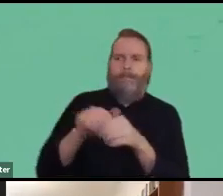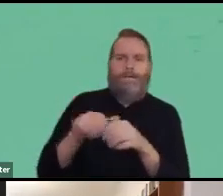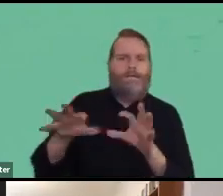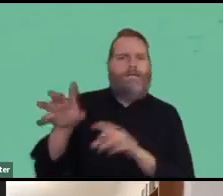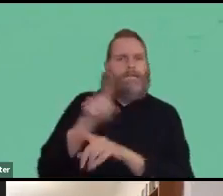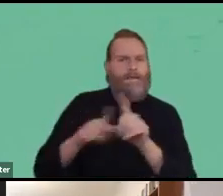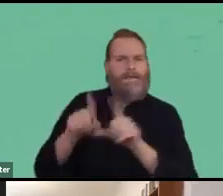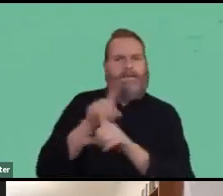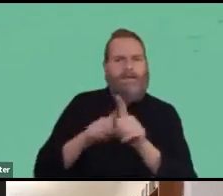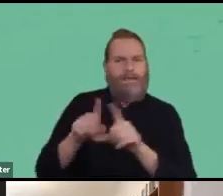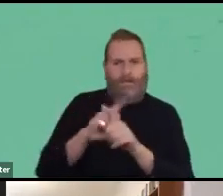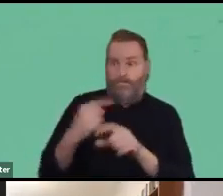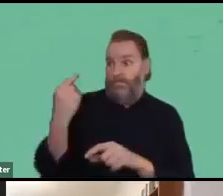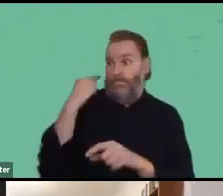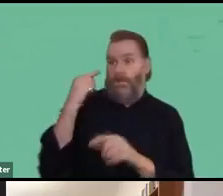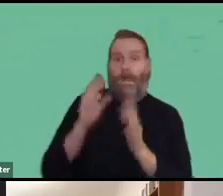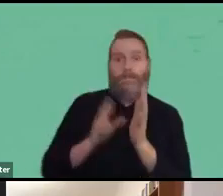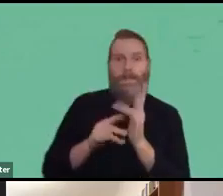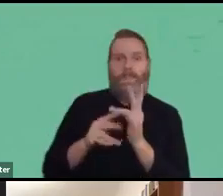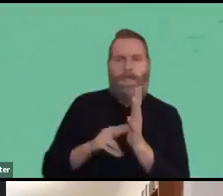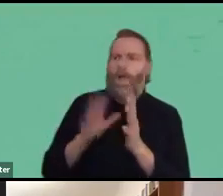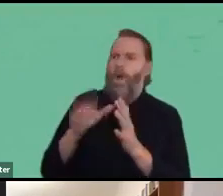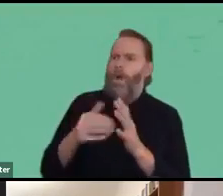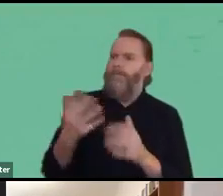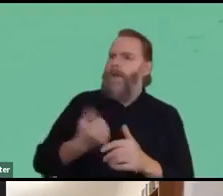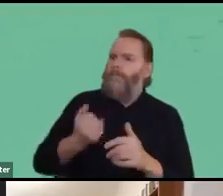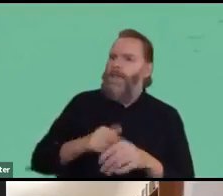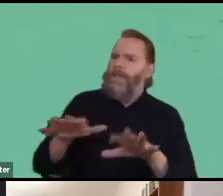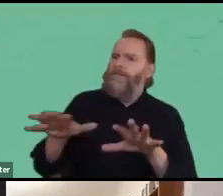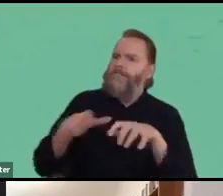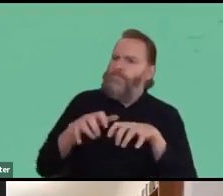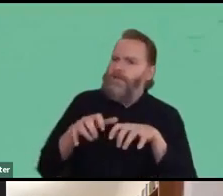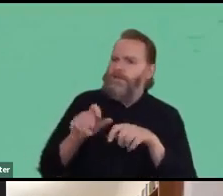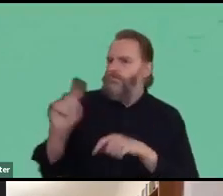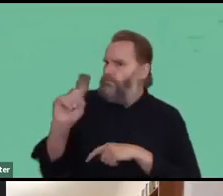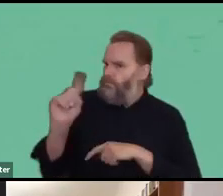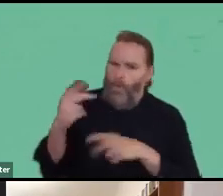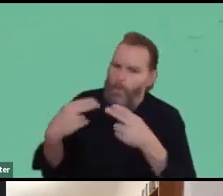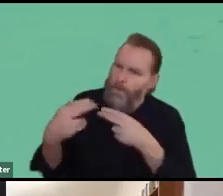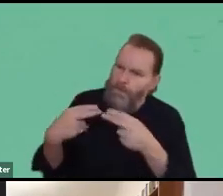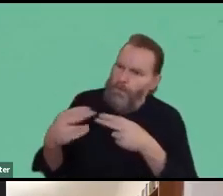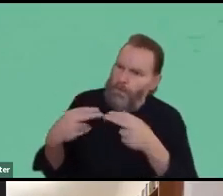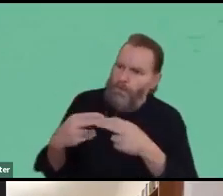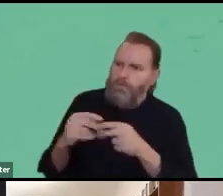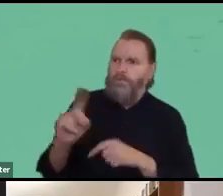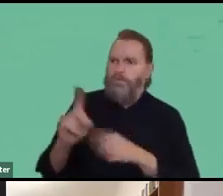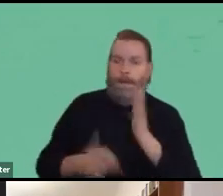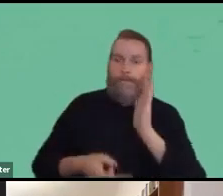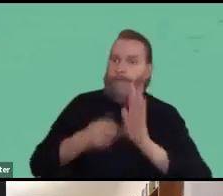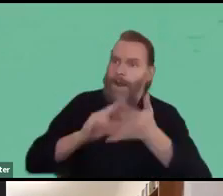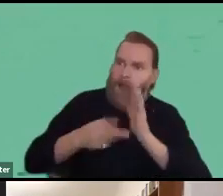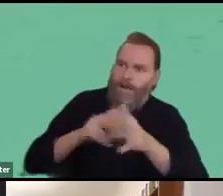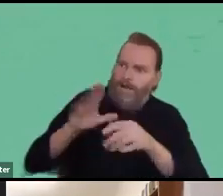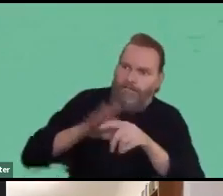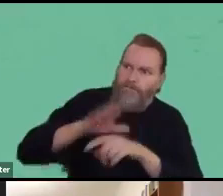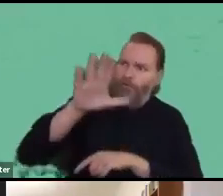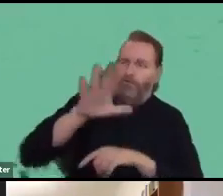response to the pay freeze do we have any update on that and is there a plan for the campaign? Yeah